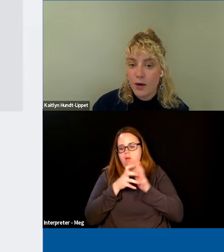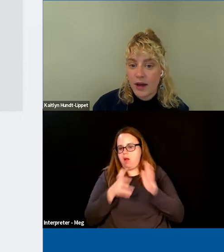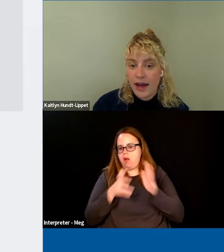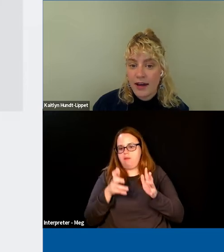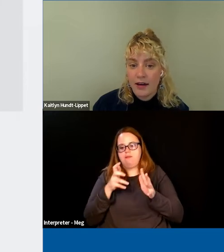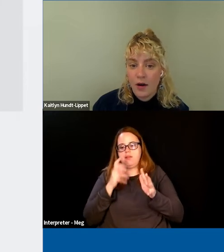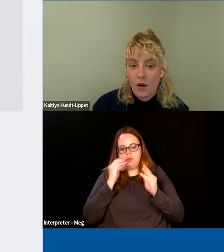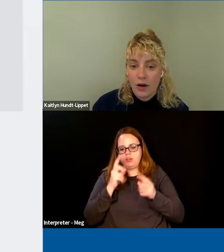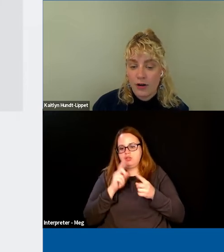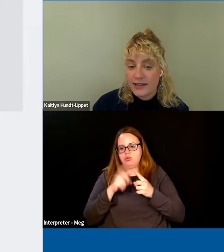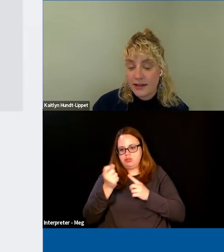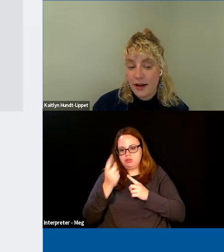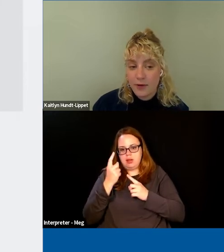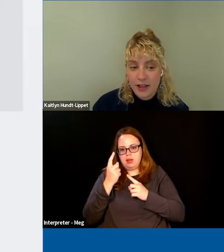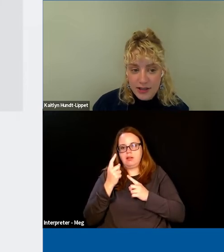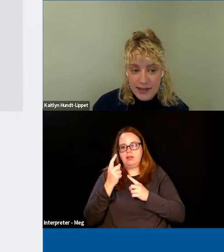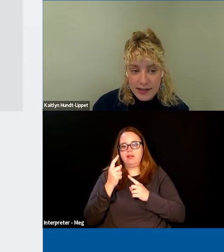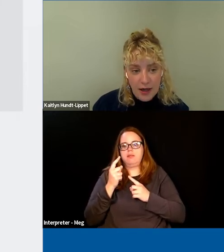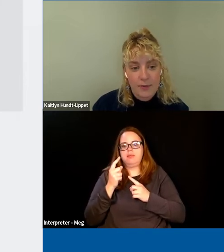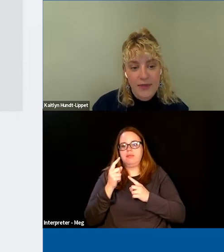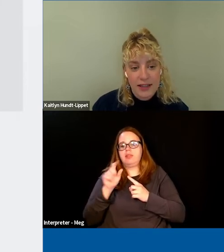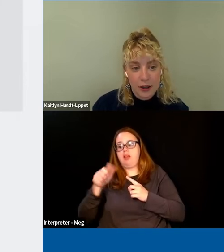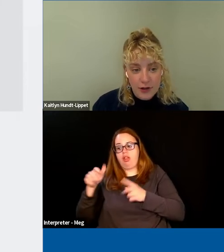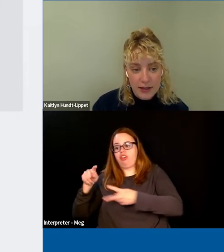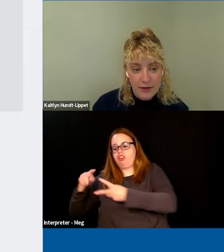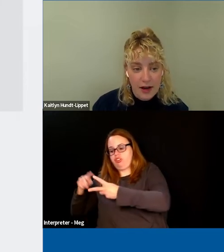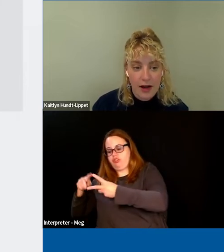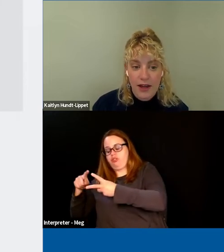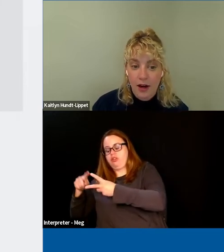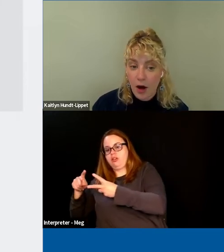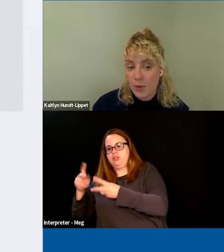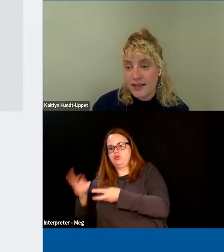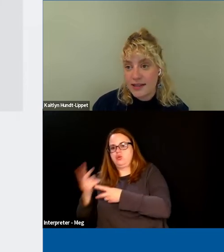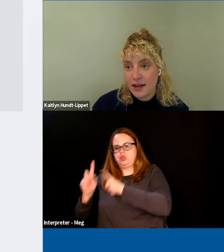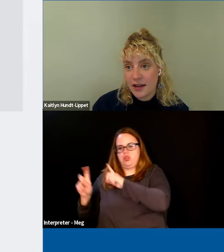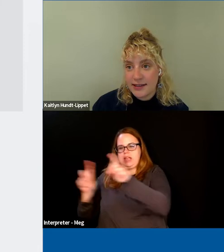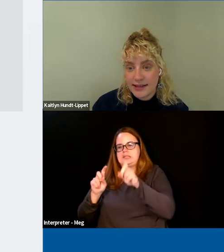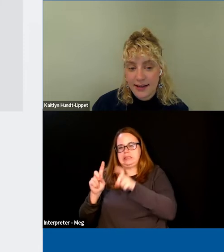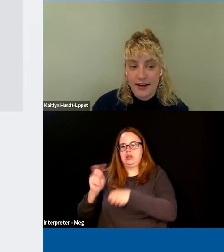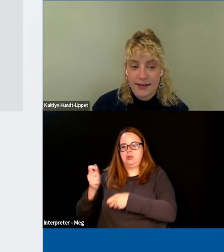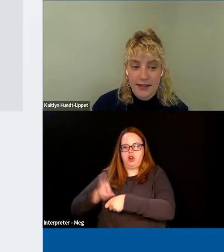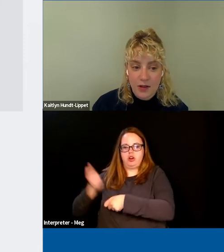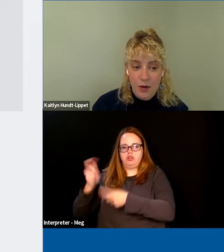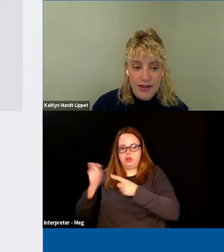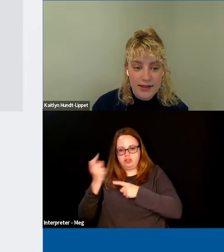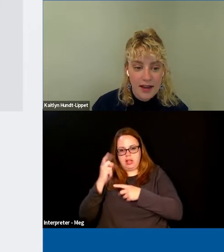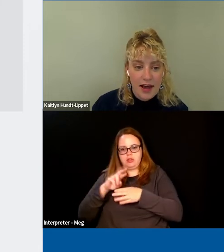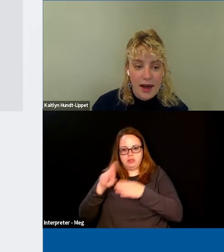unlike WCAG or heuristic valuations. It's inclusive. It compliments existing SUS scores,